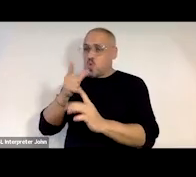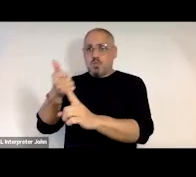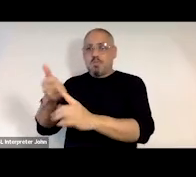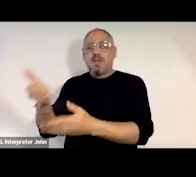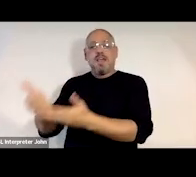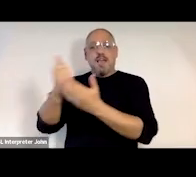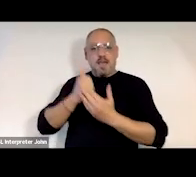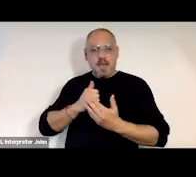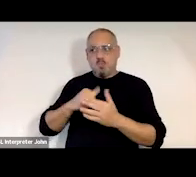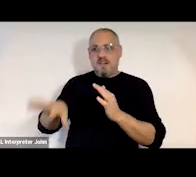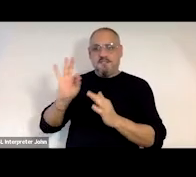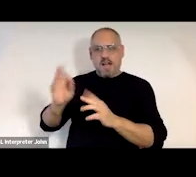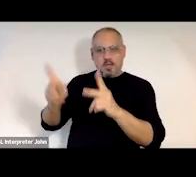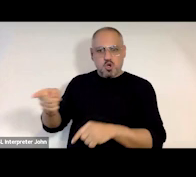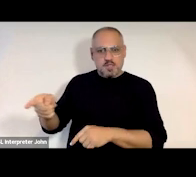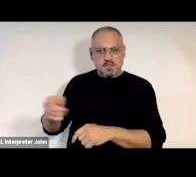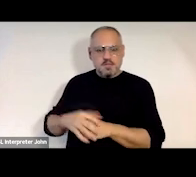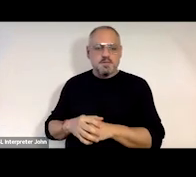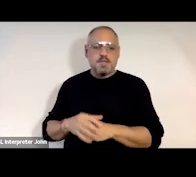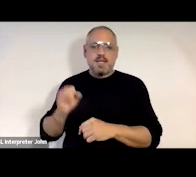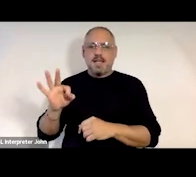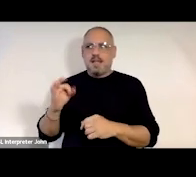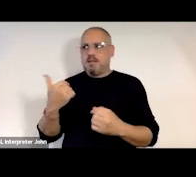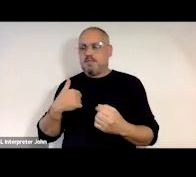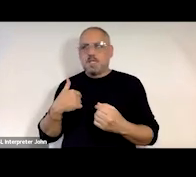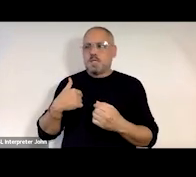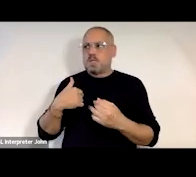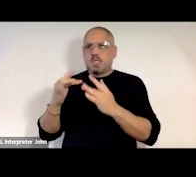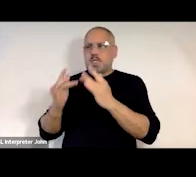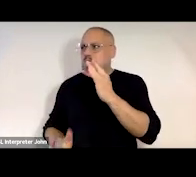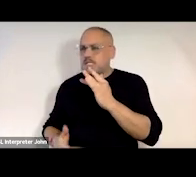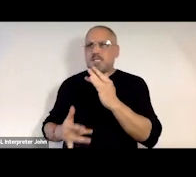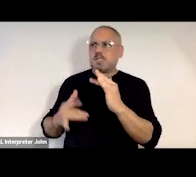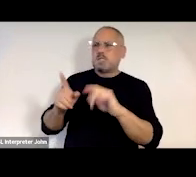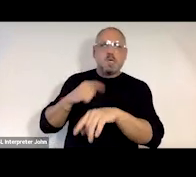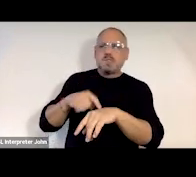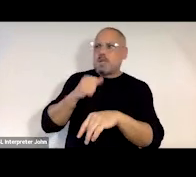with locating them or the applicant if you should lose contact? As you're interviewing,